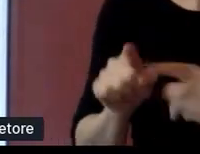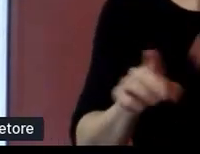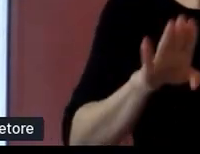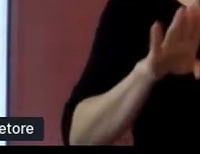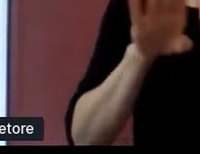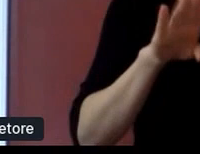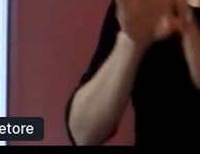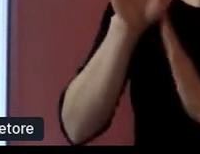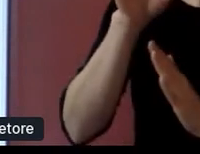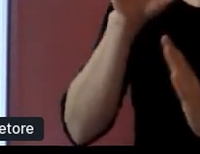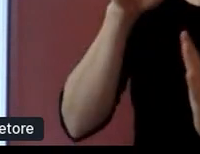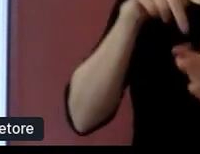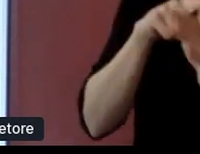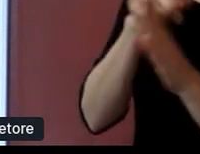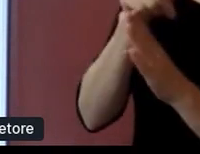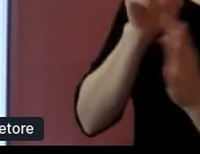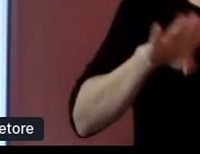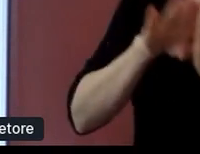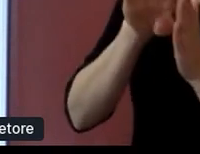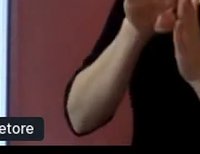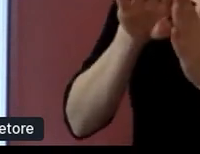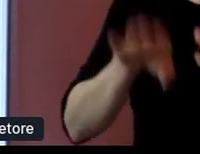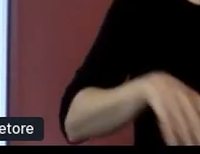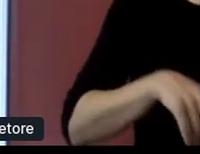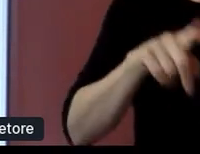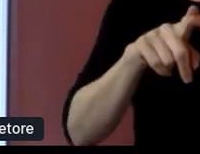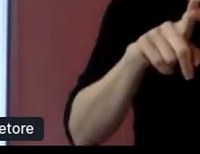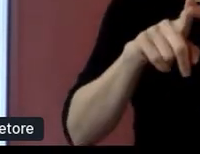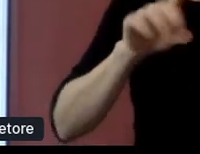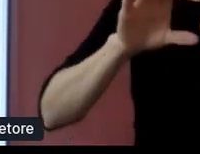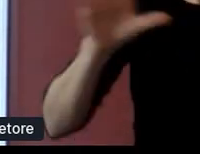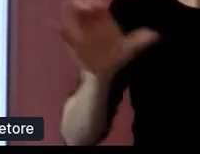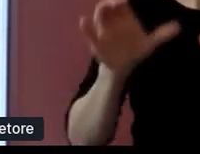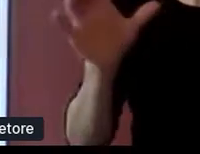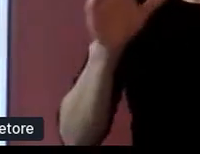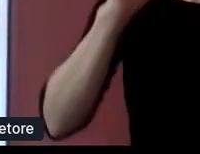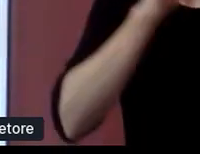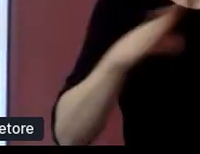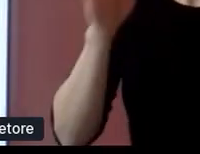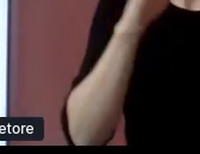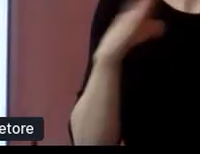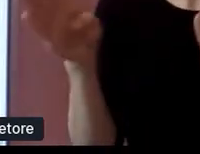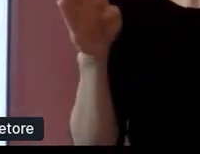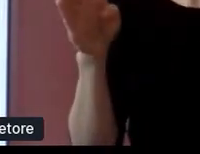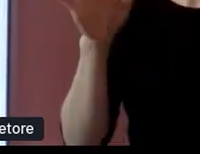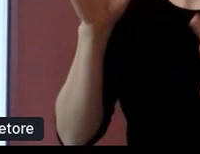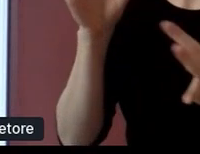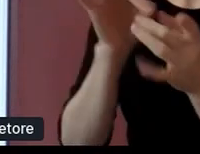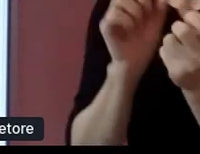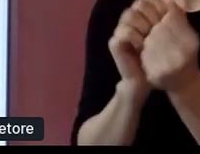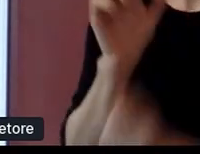strategic planning processes and action oriented strategies around DEIJ.